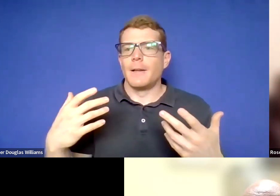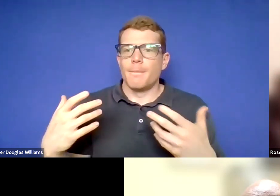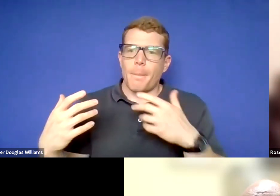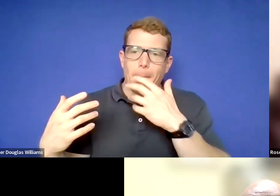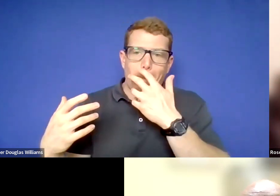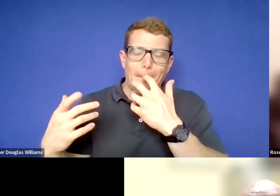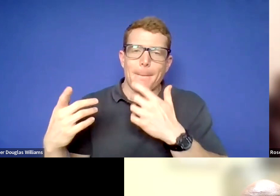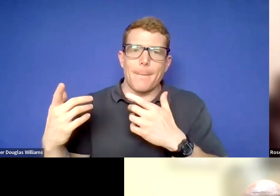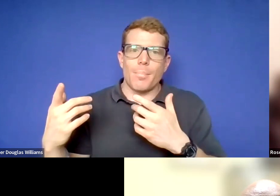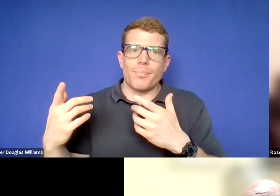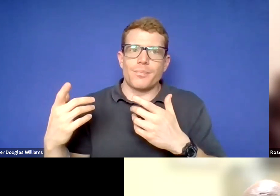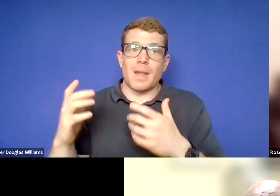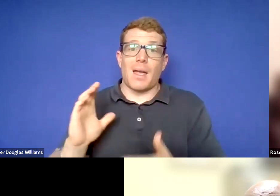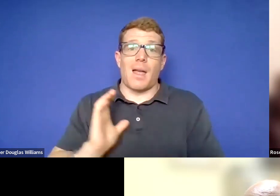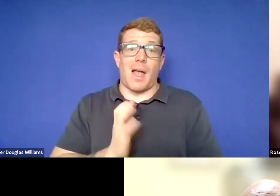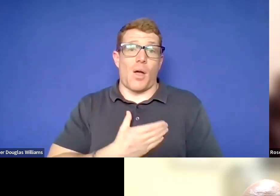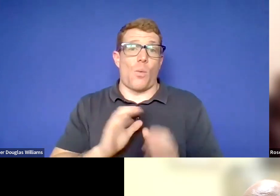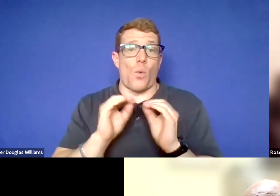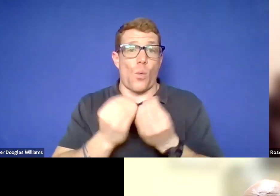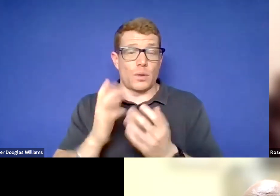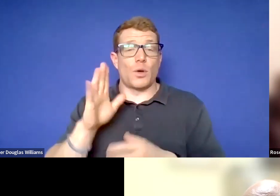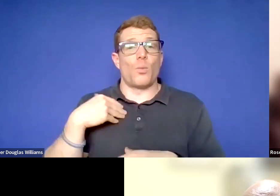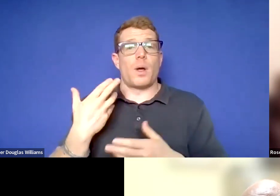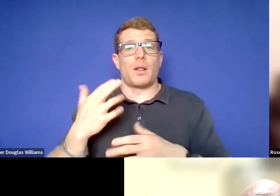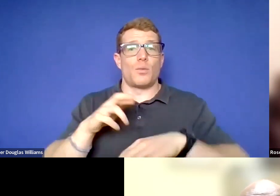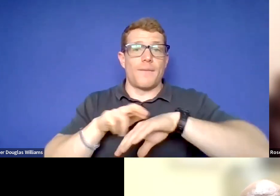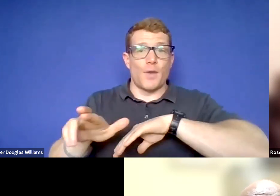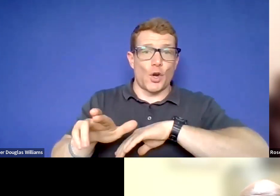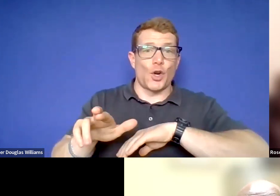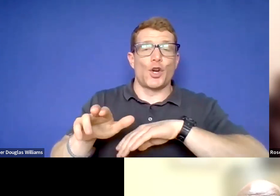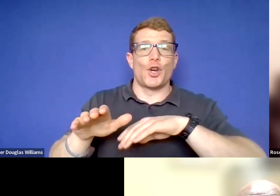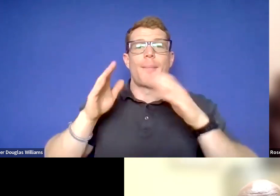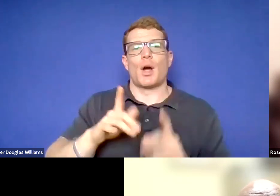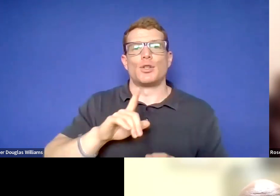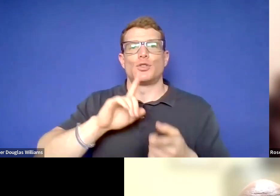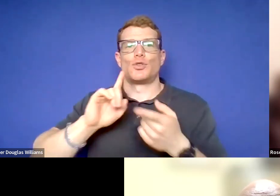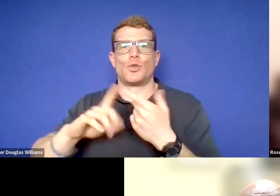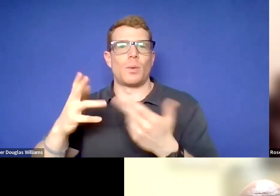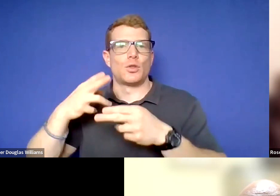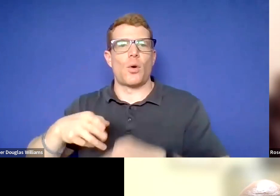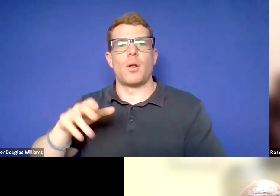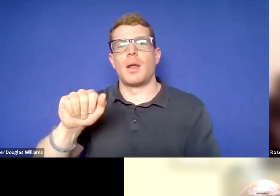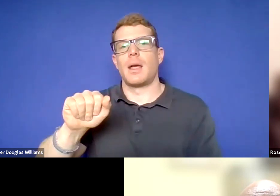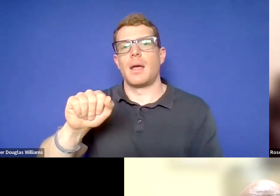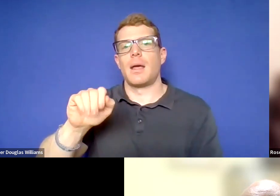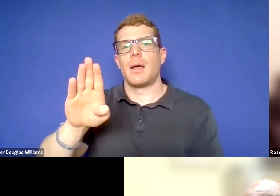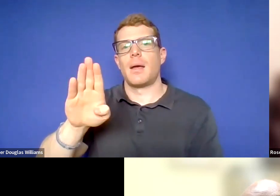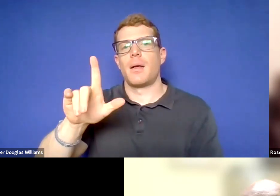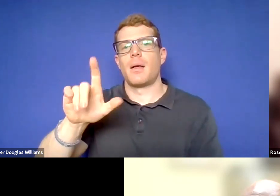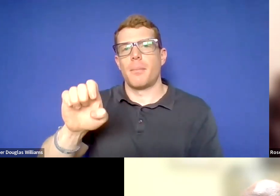We will refer individuals to what is called the able program. Here in Louisiana.